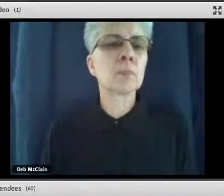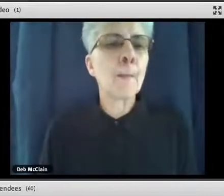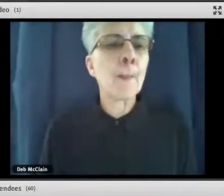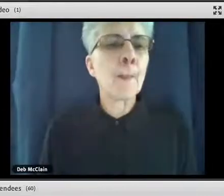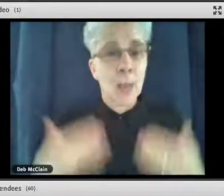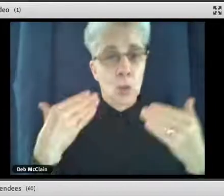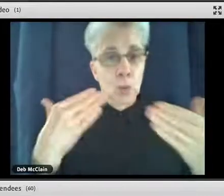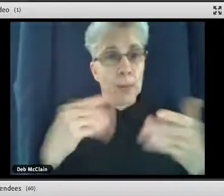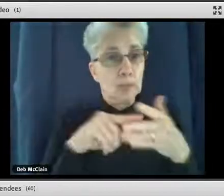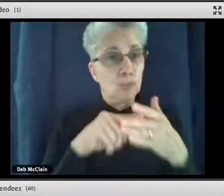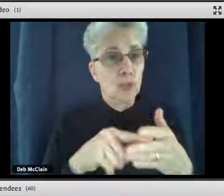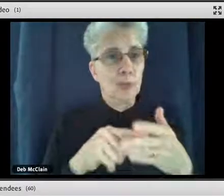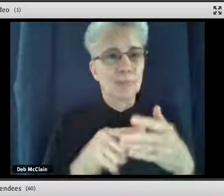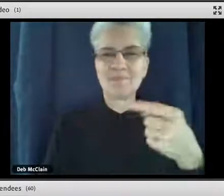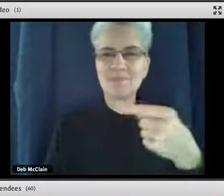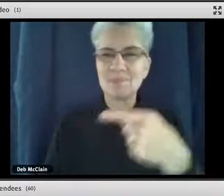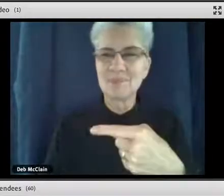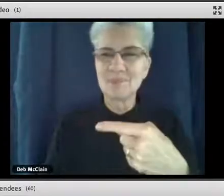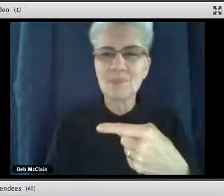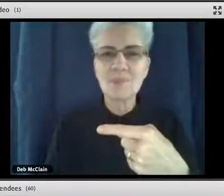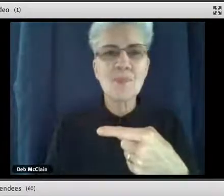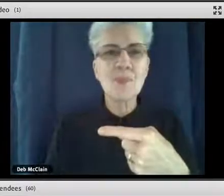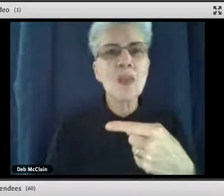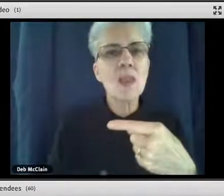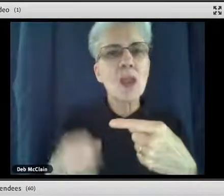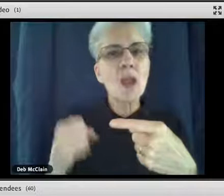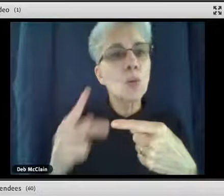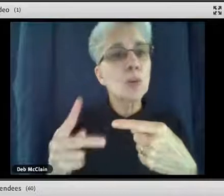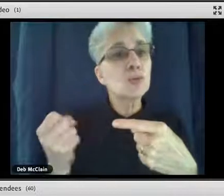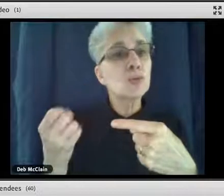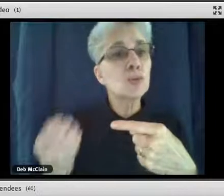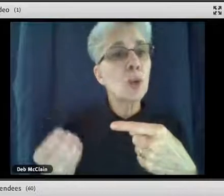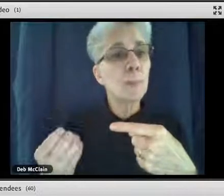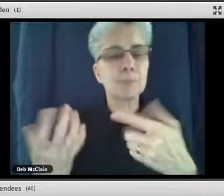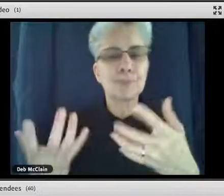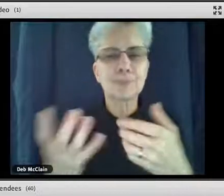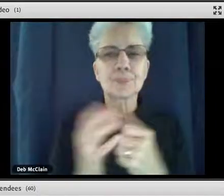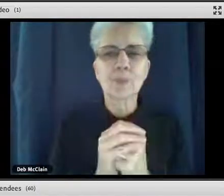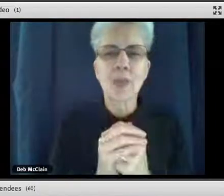Let's get started, yeah? Okay, so I'm assuming